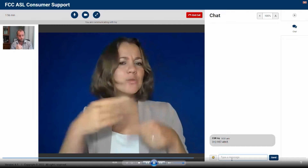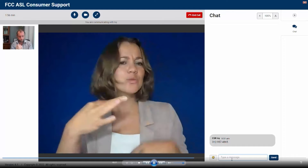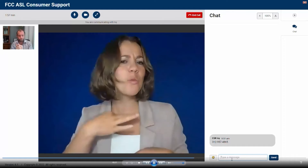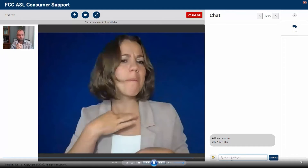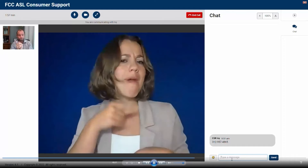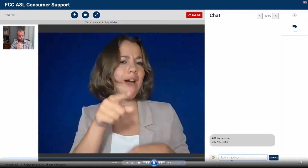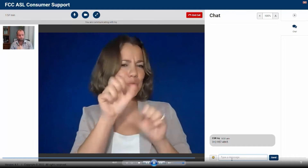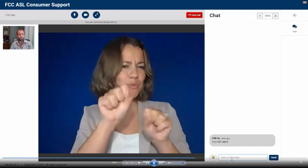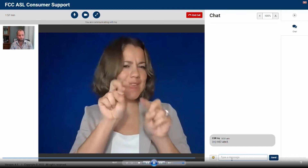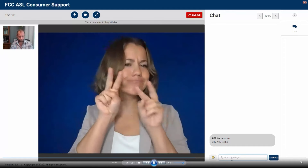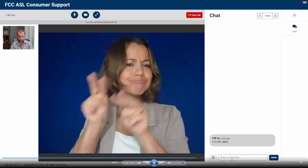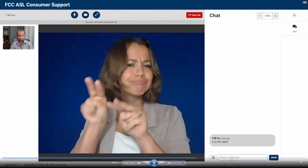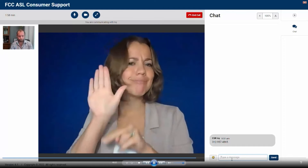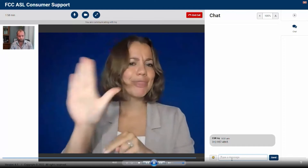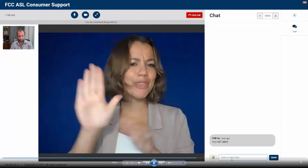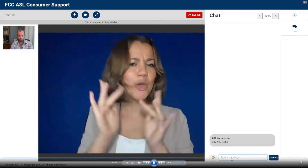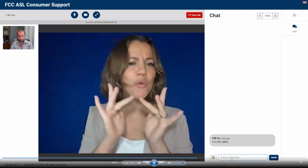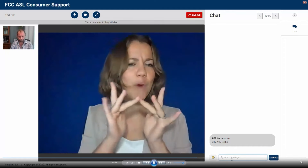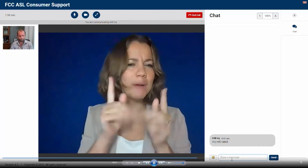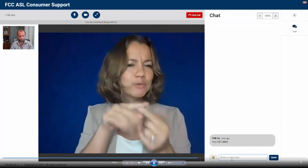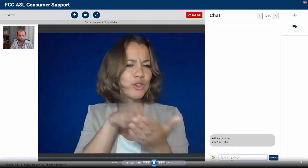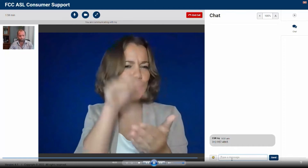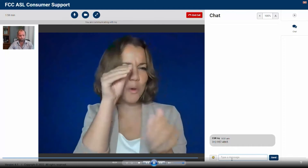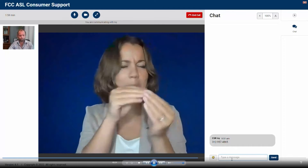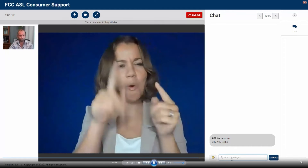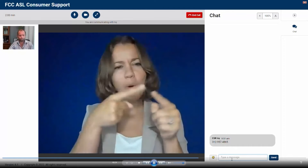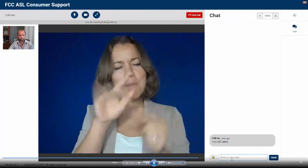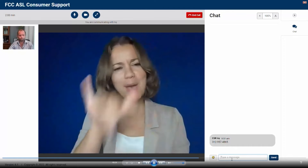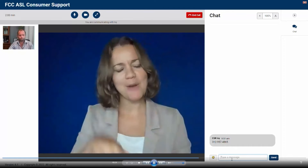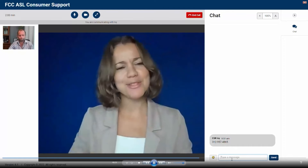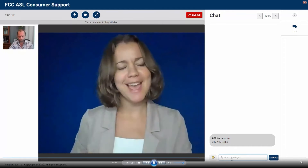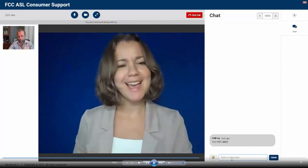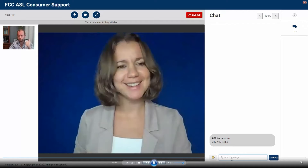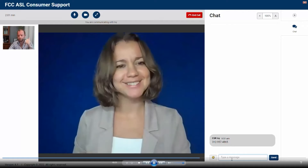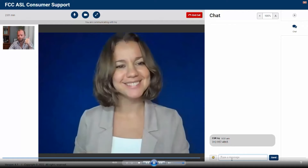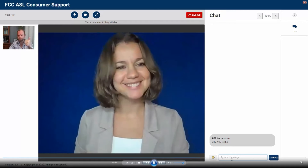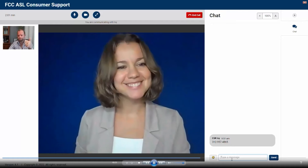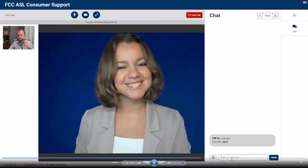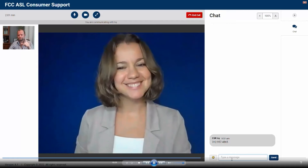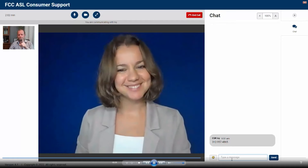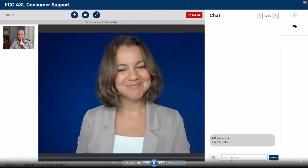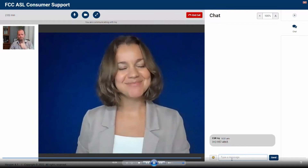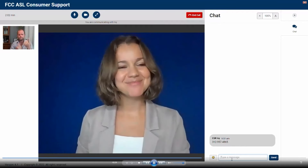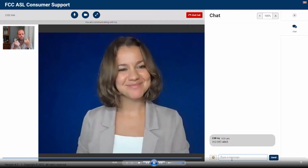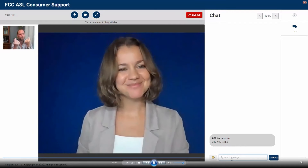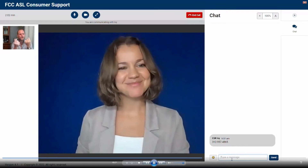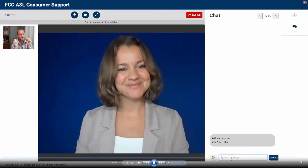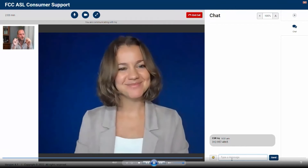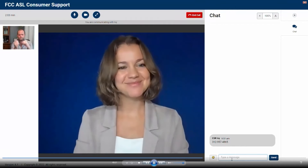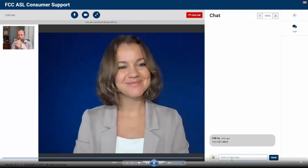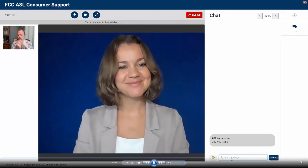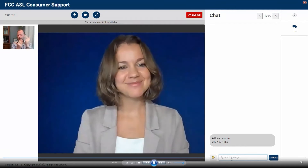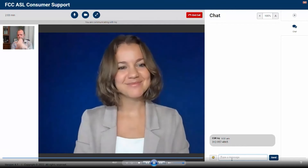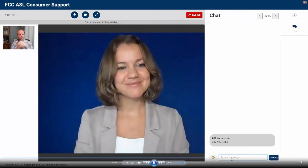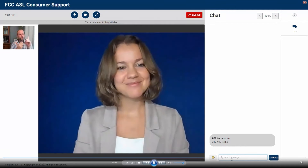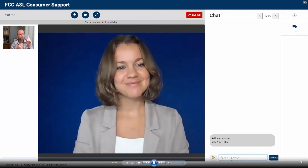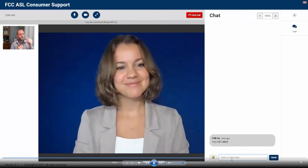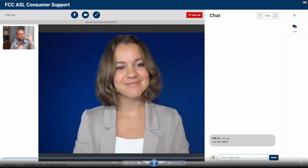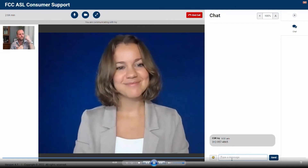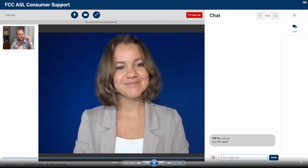THE AGENT IS TYPING THE NUMBER IN NOW, 312-957-4865. THERE ARE ELIGIBILITY